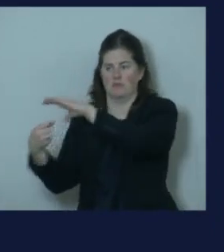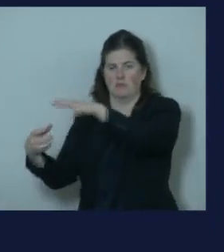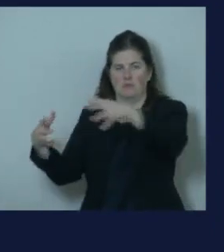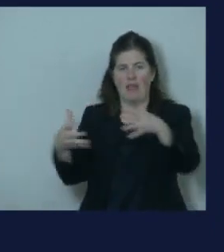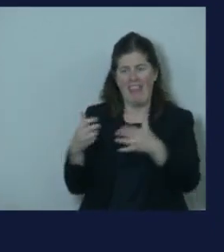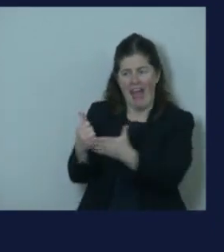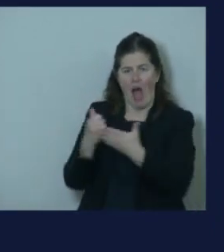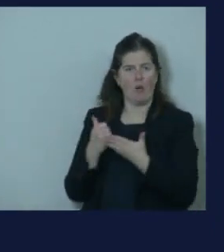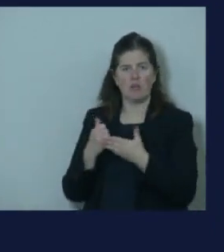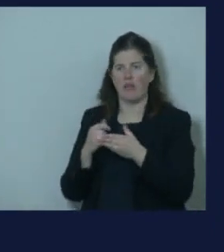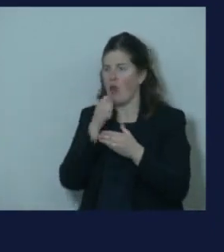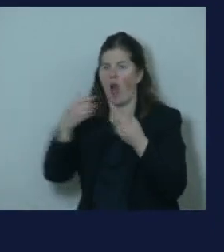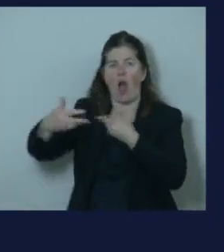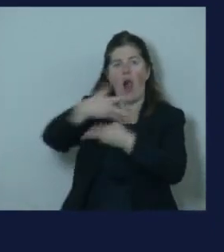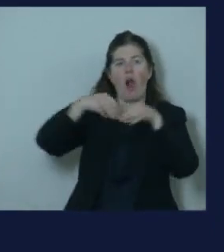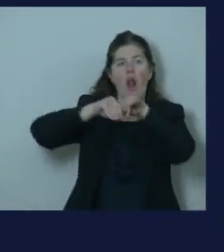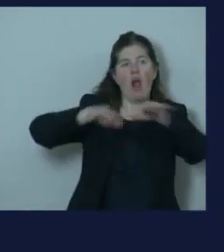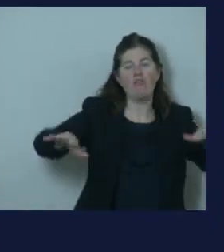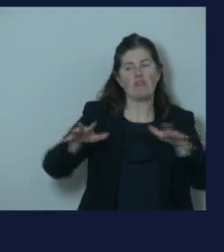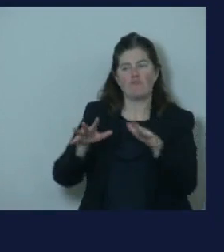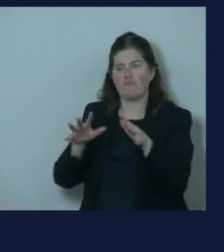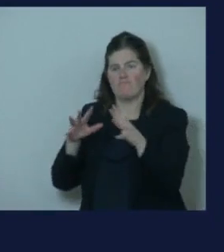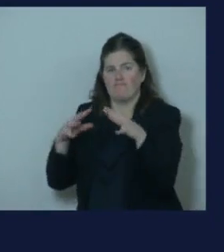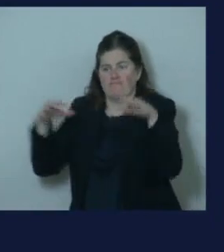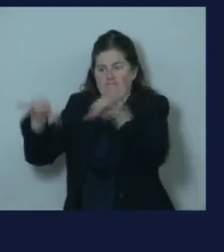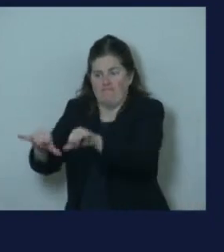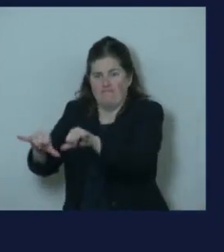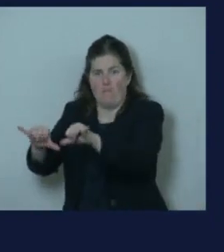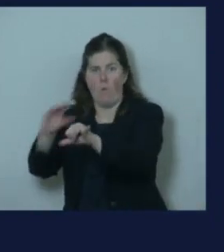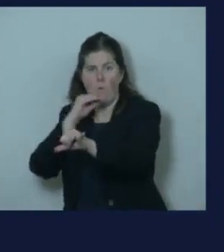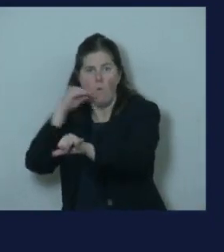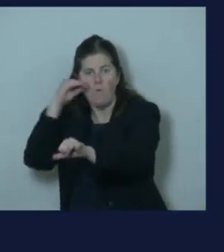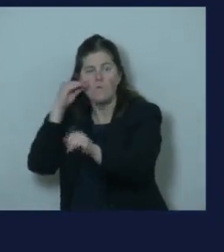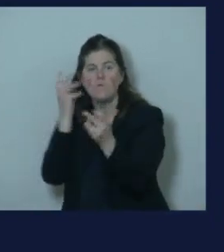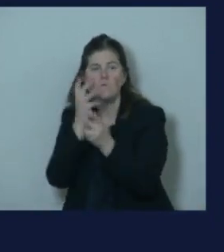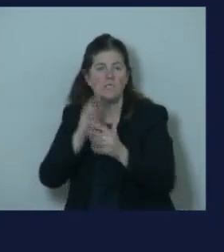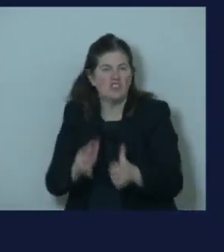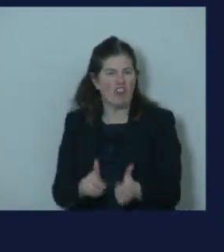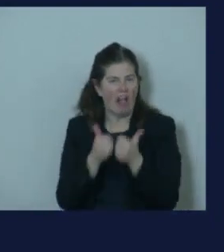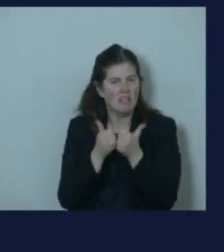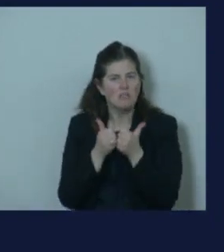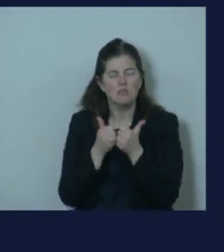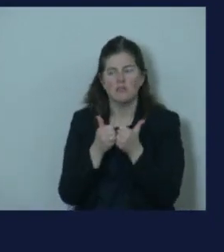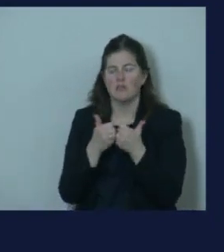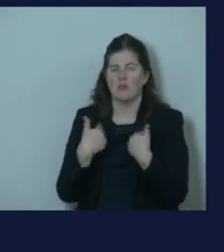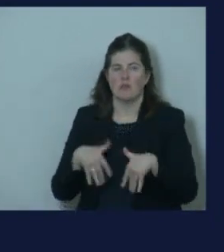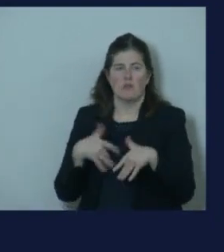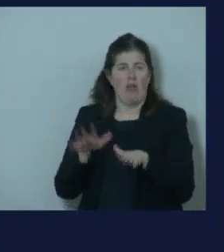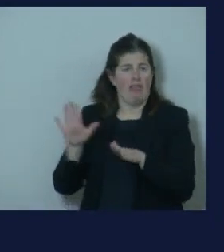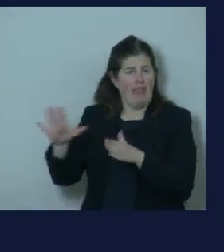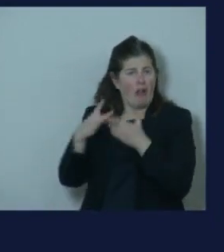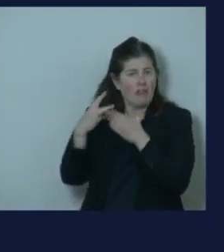THESE ARE COMMUNITIES THAT ARE WORKING INCREDIBLY HARD TO SELL CONTAIN. THAT HELPS -- SELF-CONTAINED.